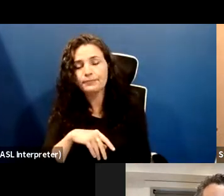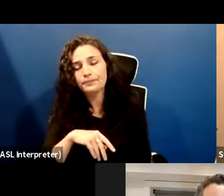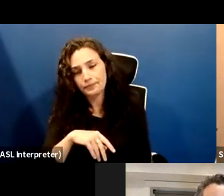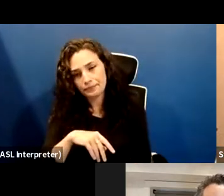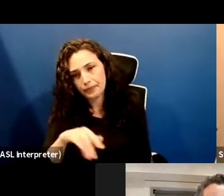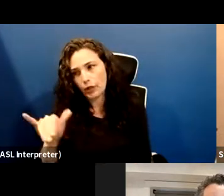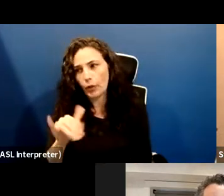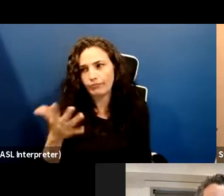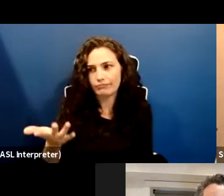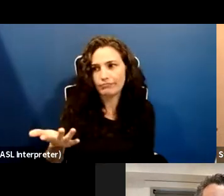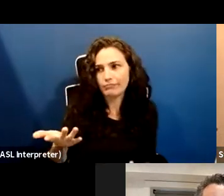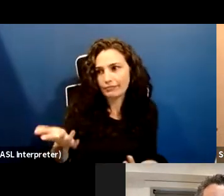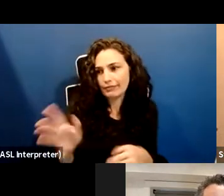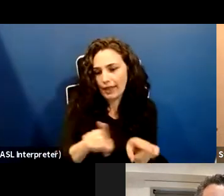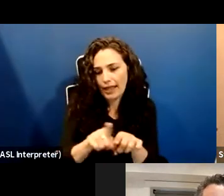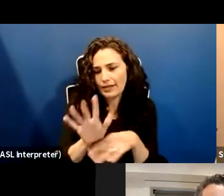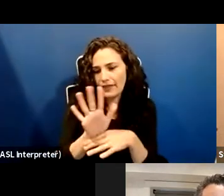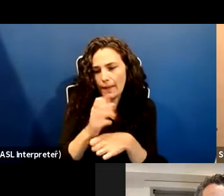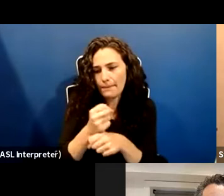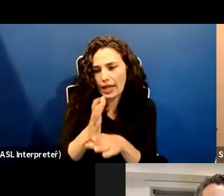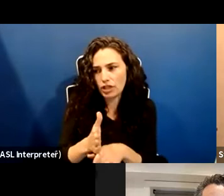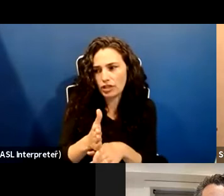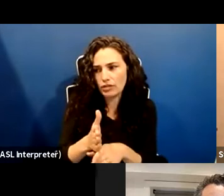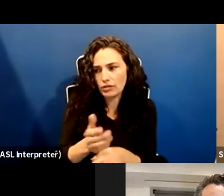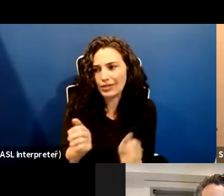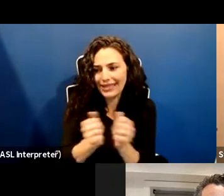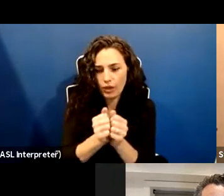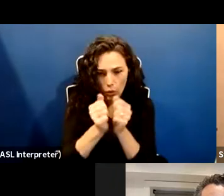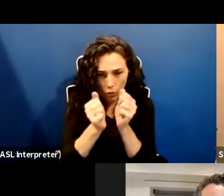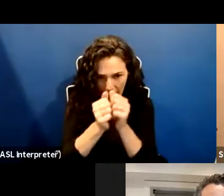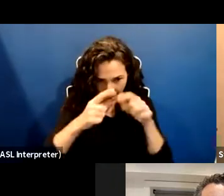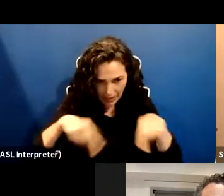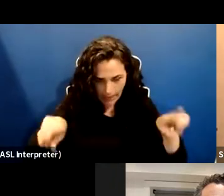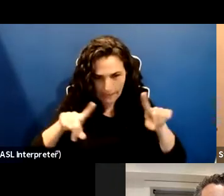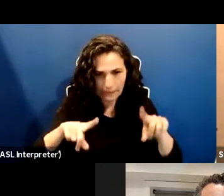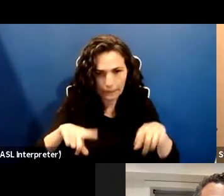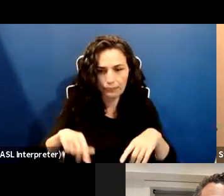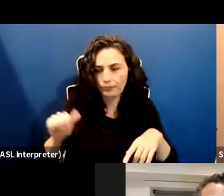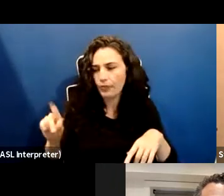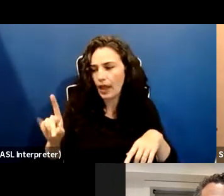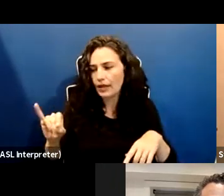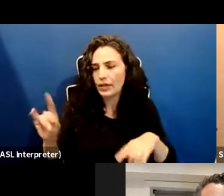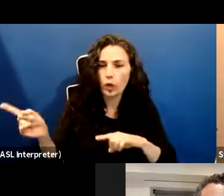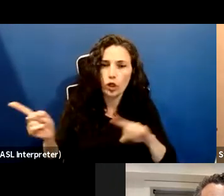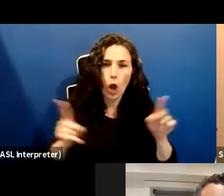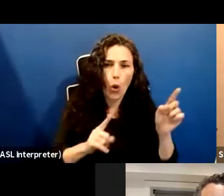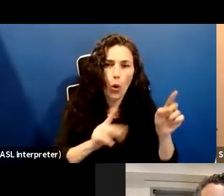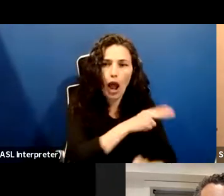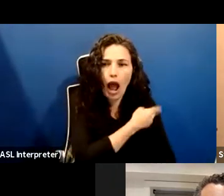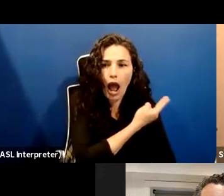So, we literally didn't think Adi would go to the hospital, nobody really knew how you can get it.